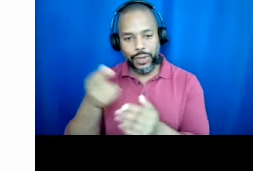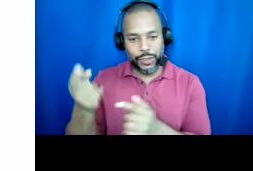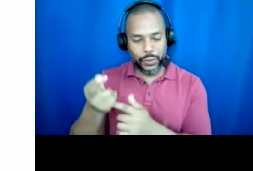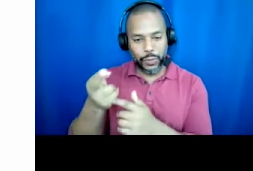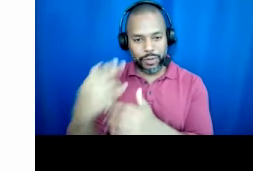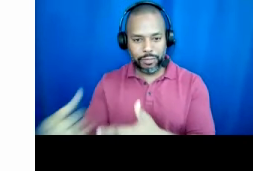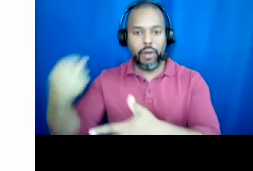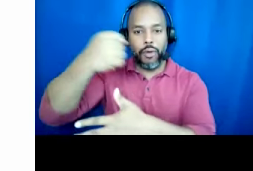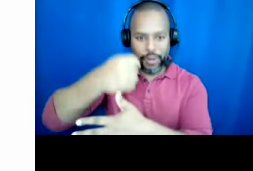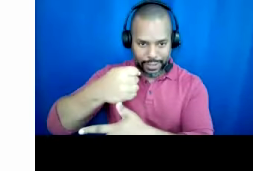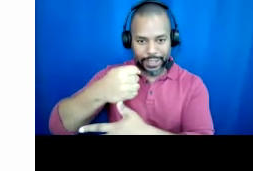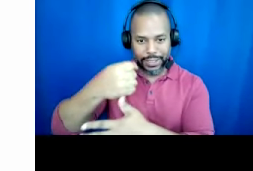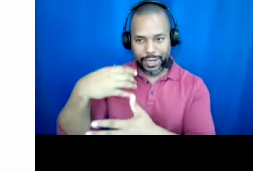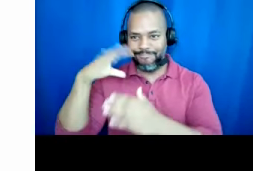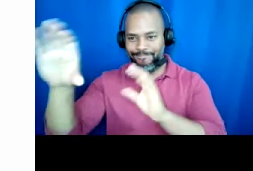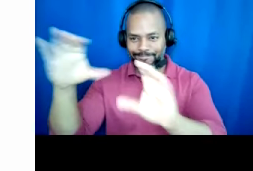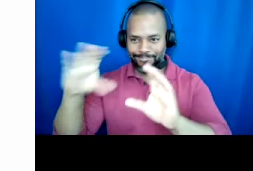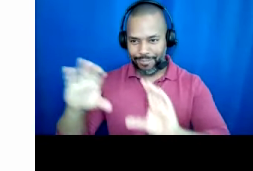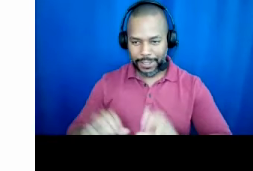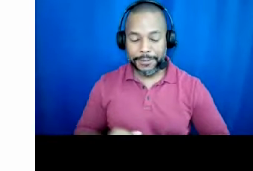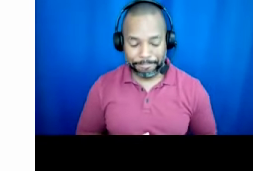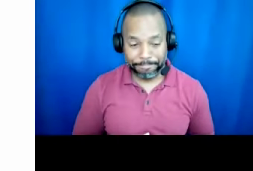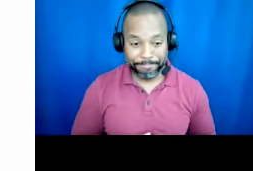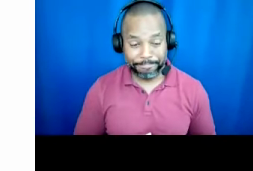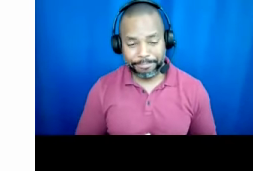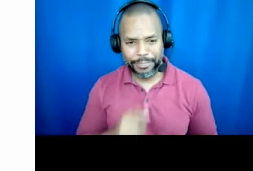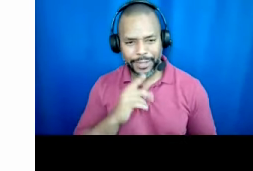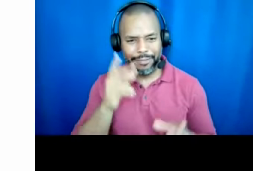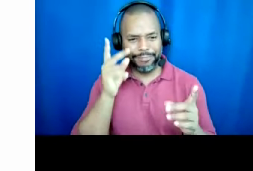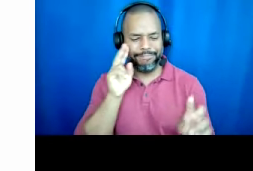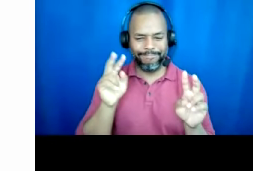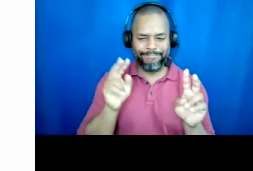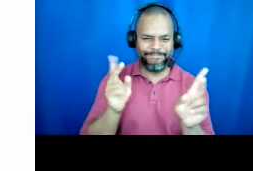And then we determine how effective we are. And we start that whole process again.